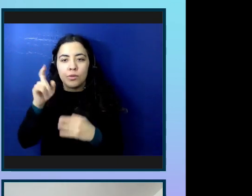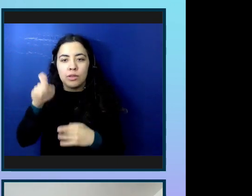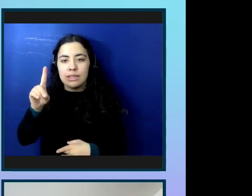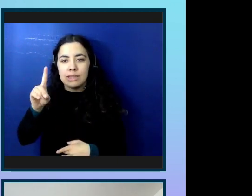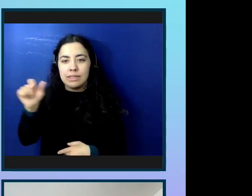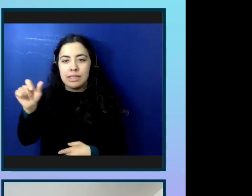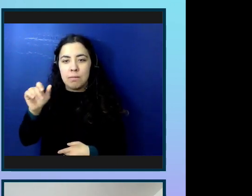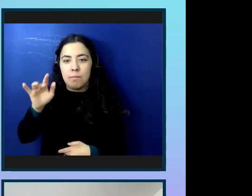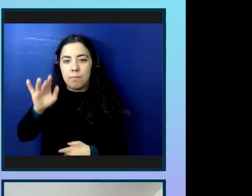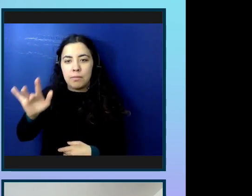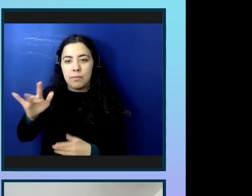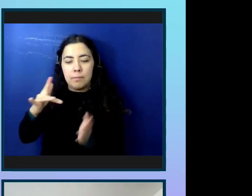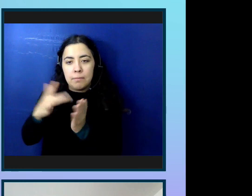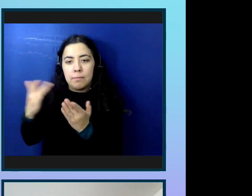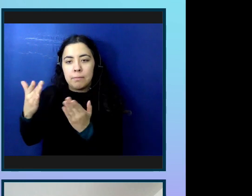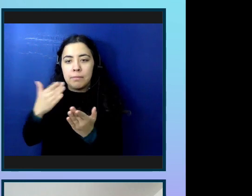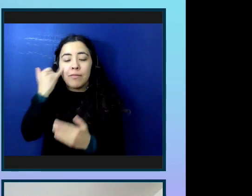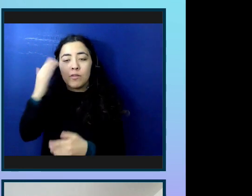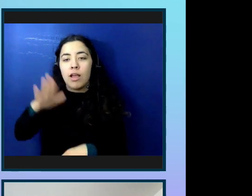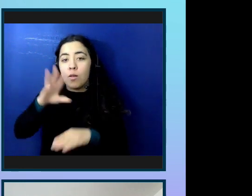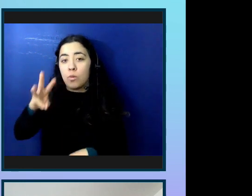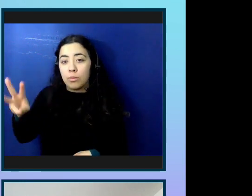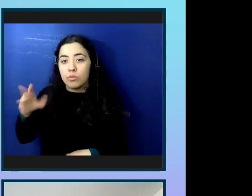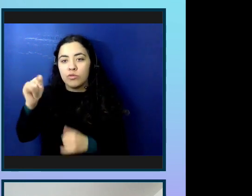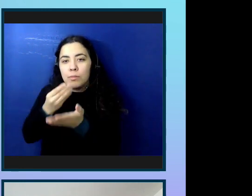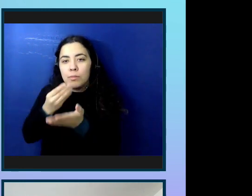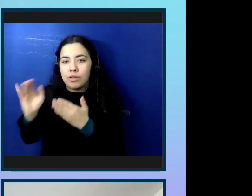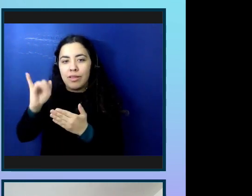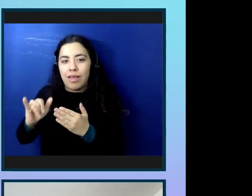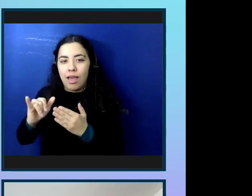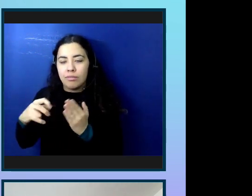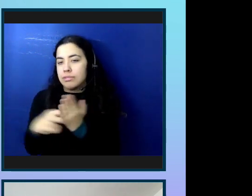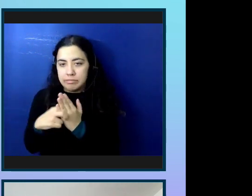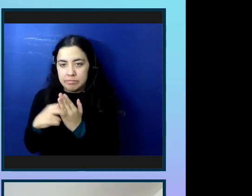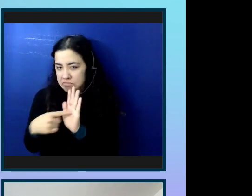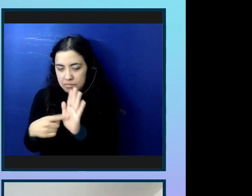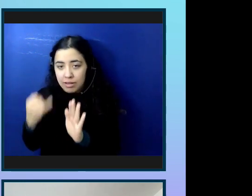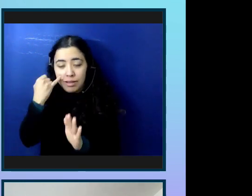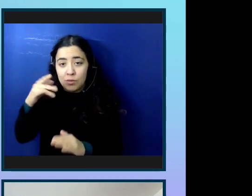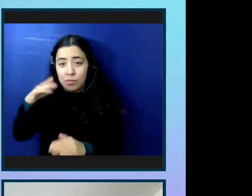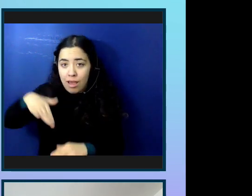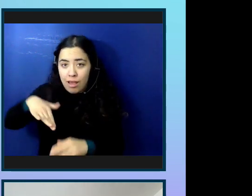trying to purchase a ticket. On that website if you haven't entered a number of tickets, then you can't really add to cart